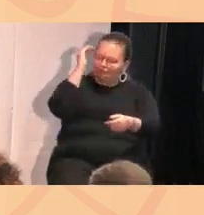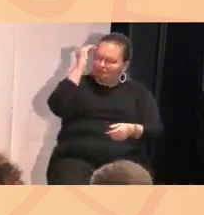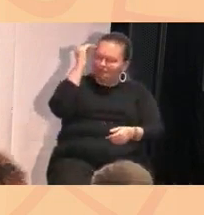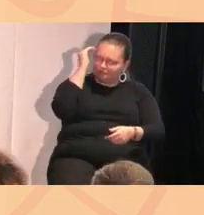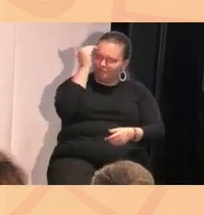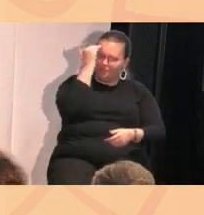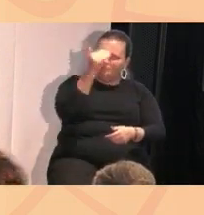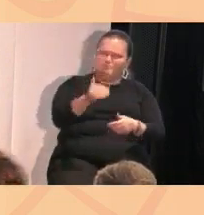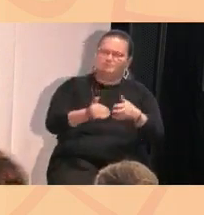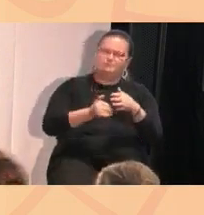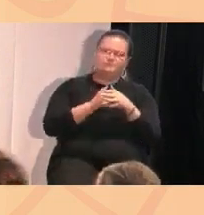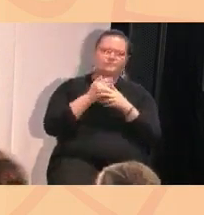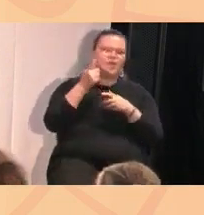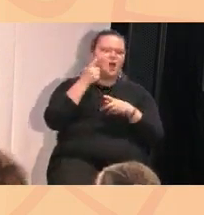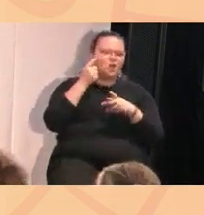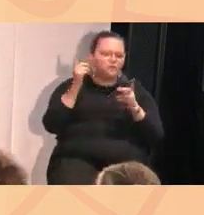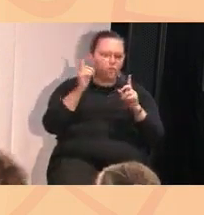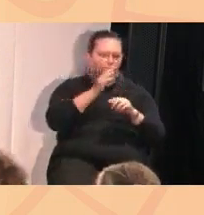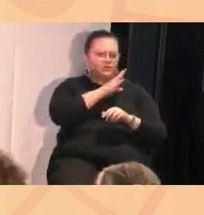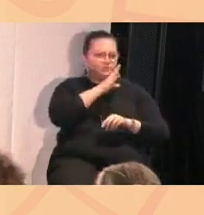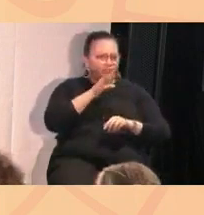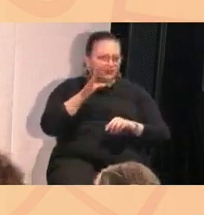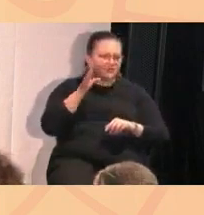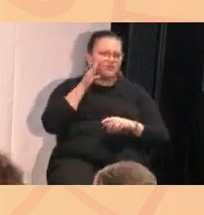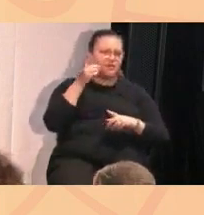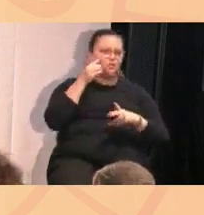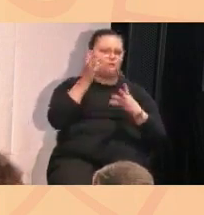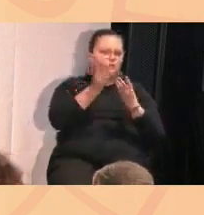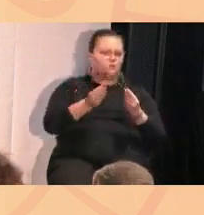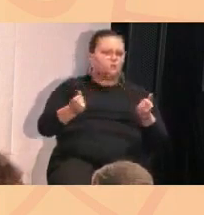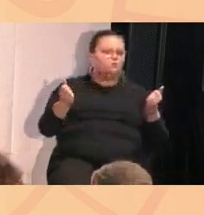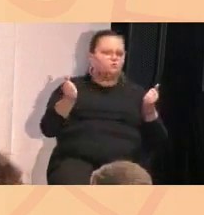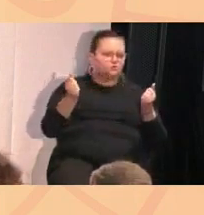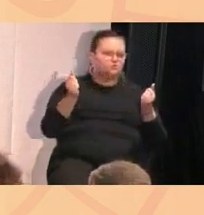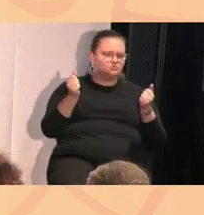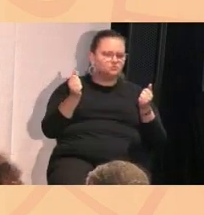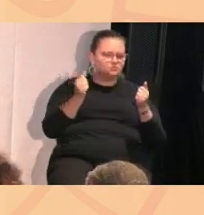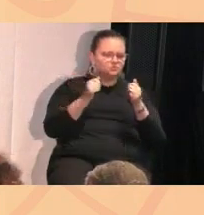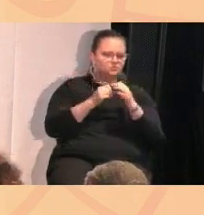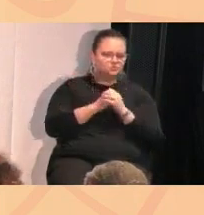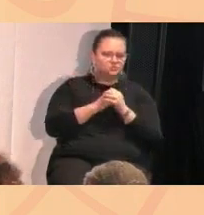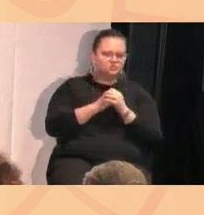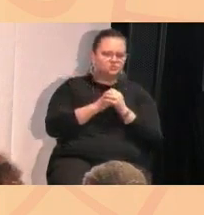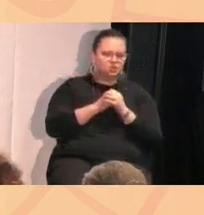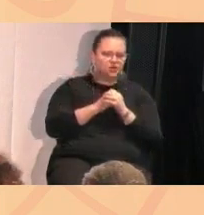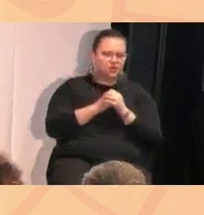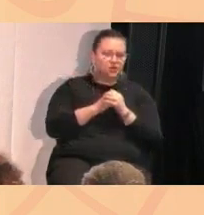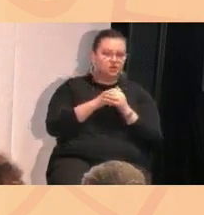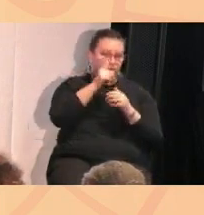the idea of like leaving no stone unturned and just keep going. Like, just keep going, right?